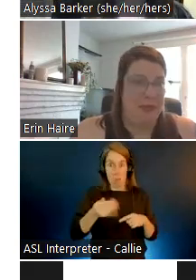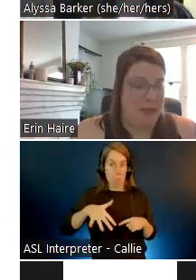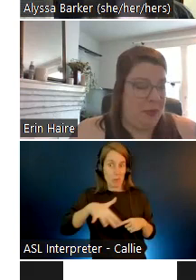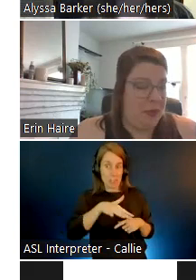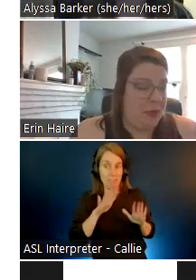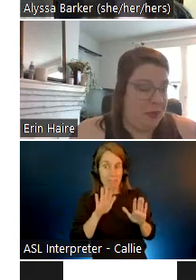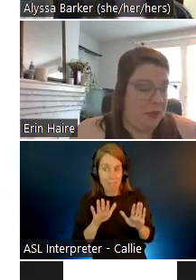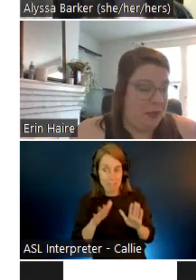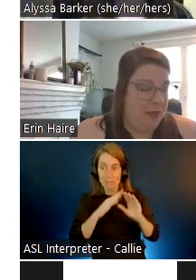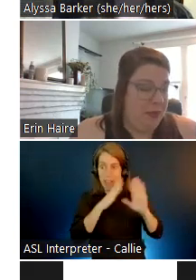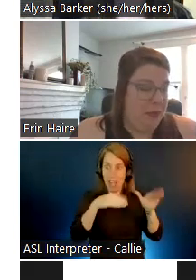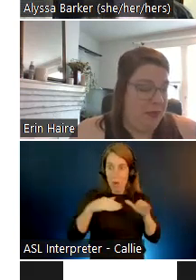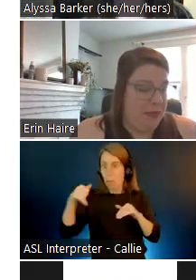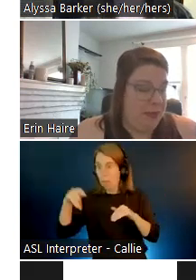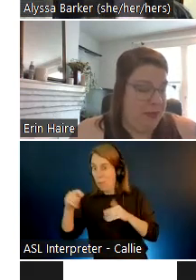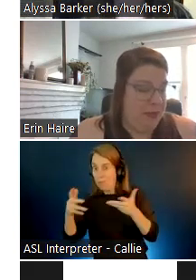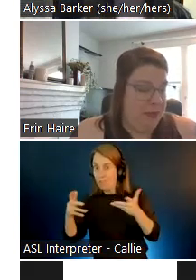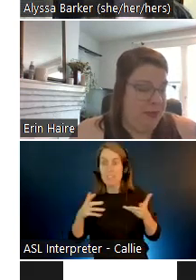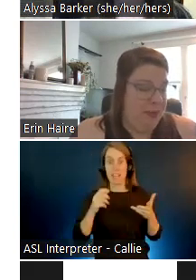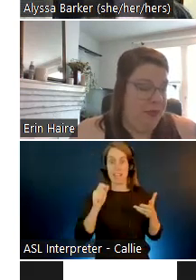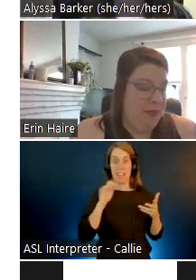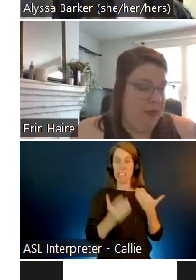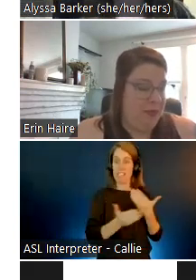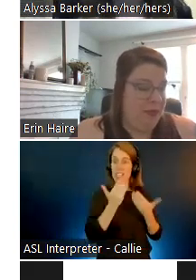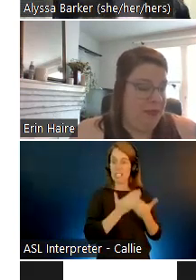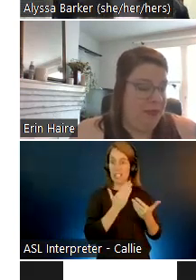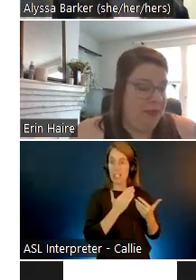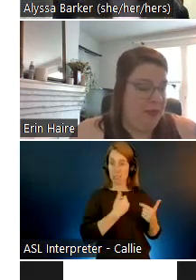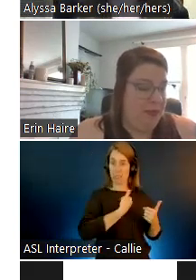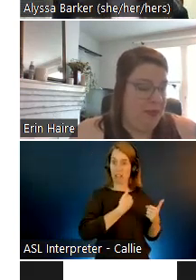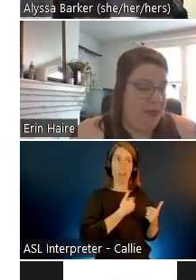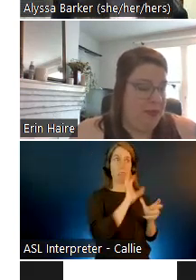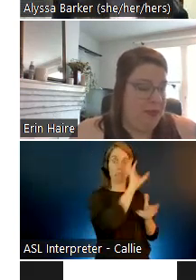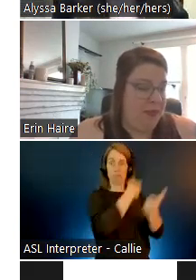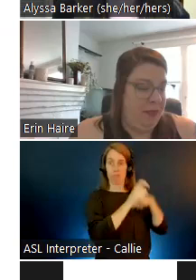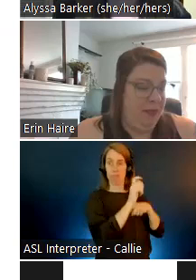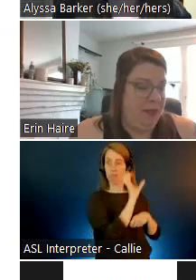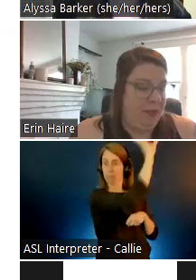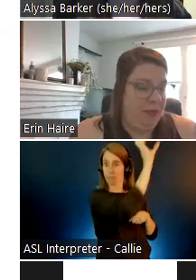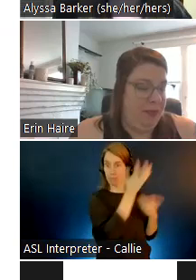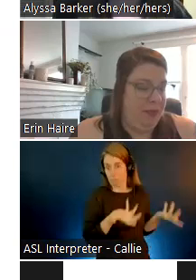could just easily do but if the property has rules about construction inside it might be something